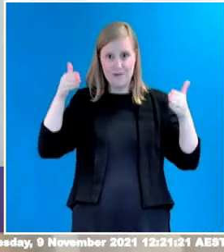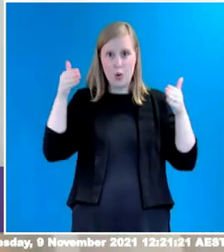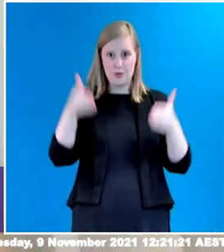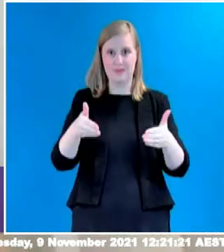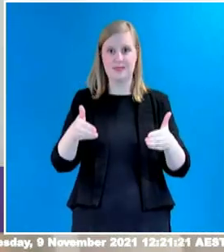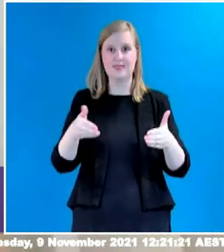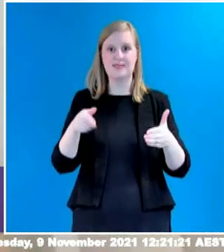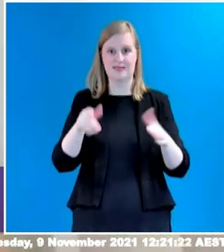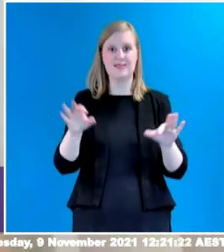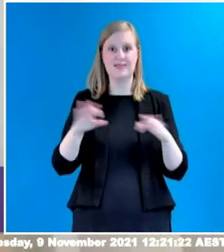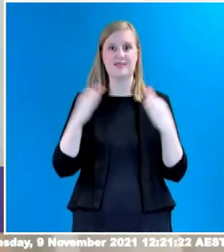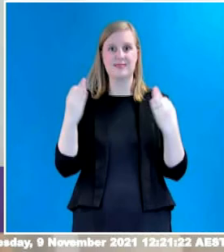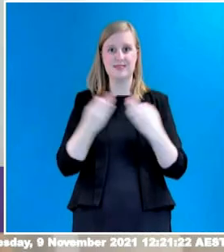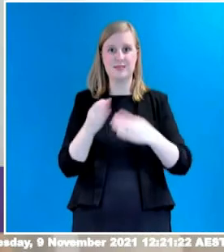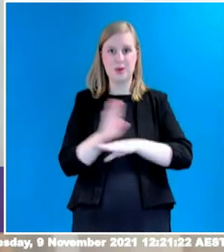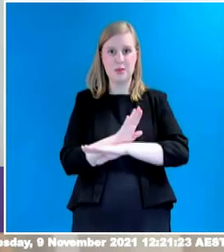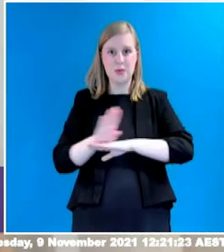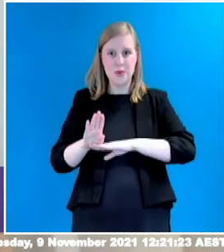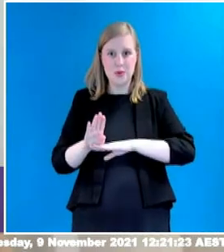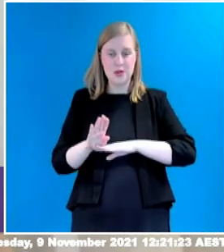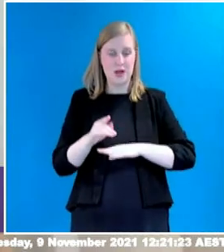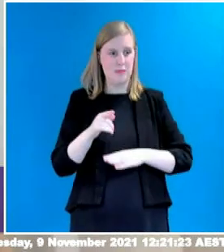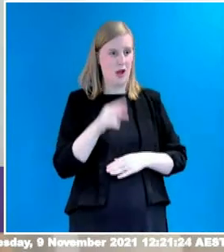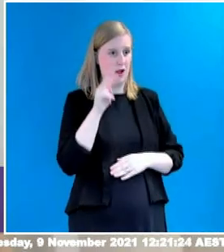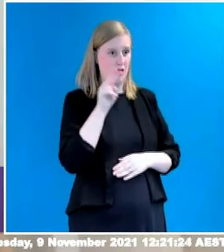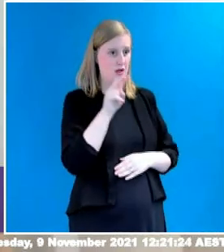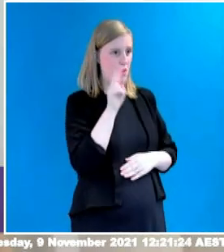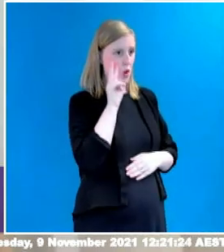find disabled people for those positions.